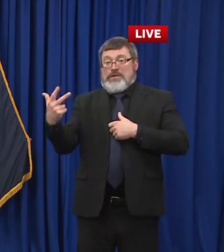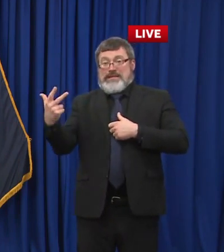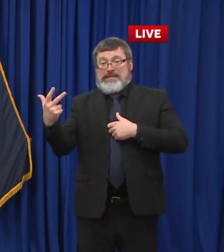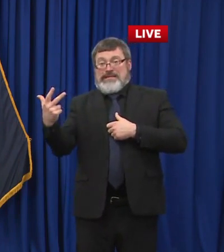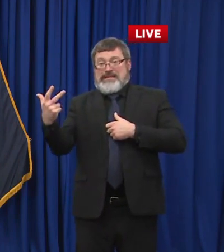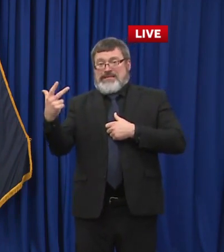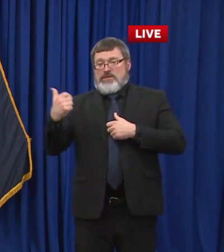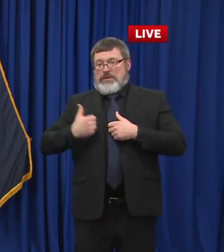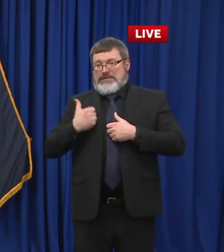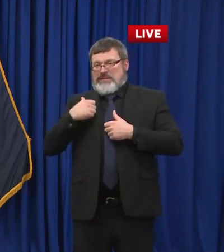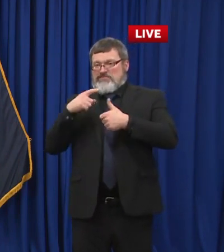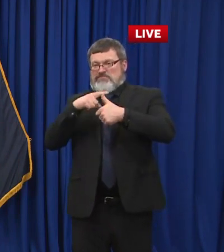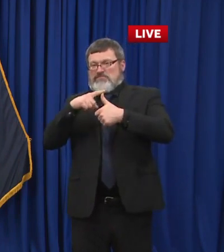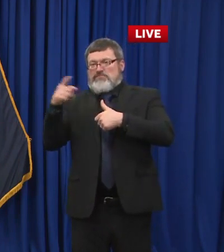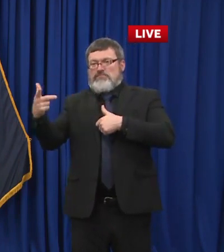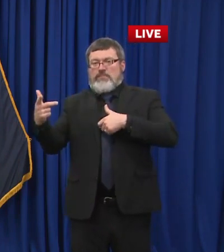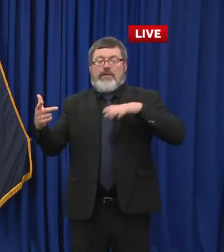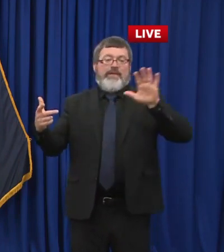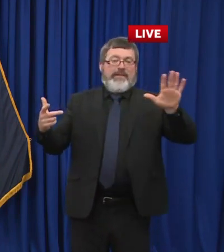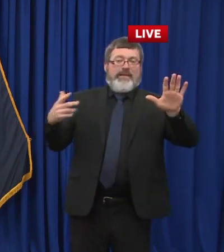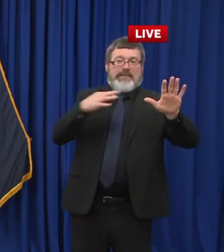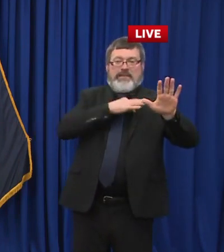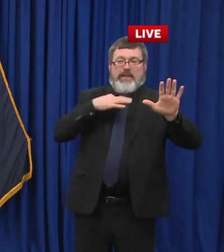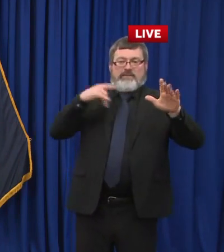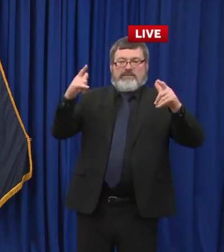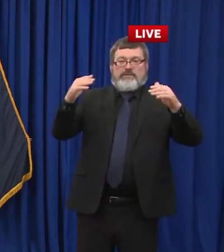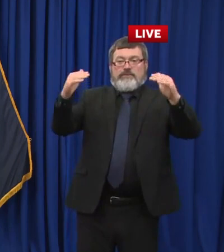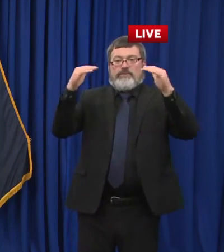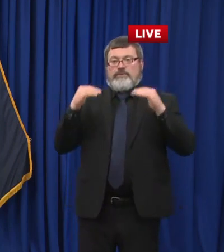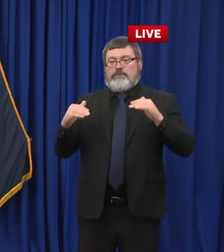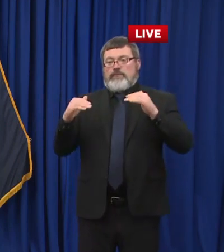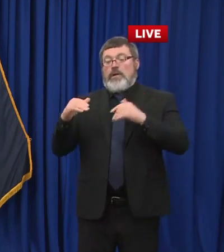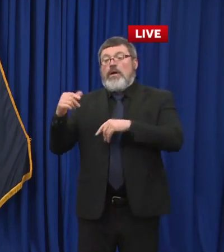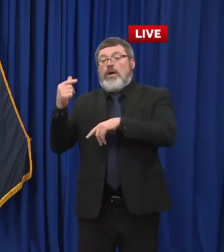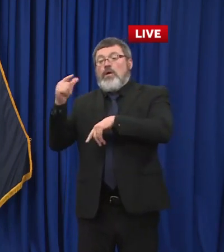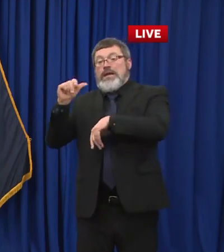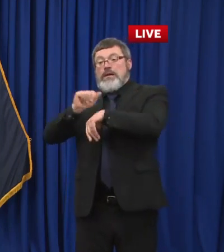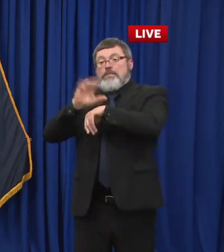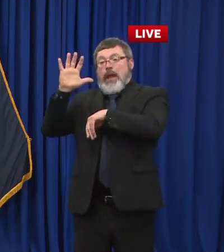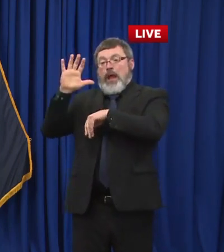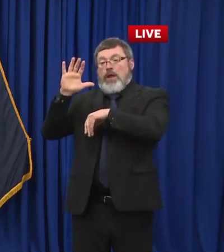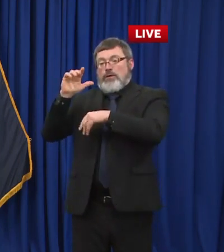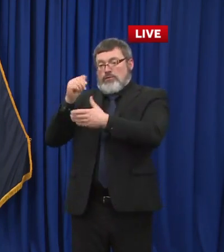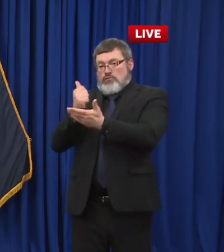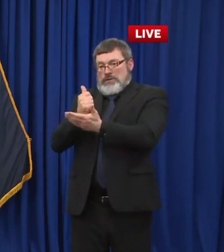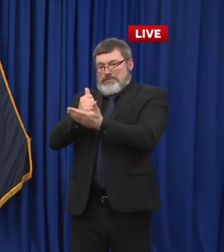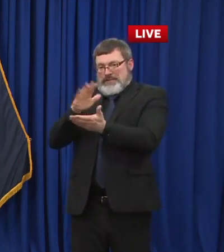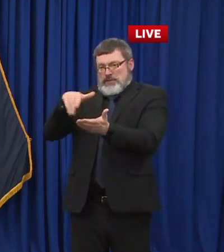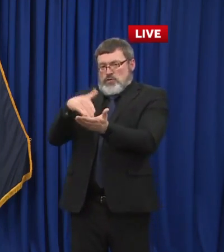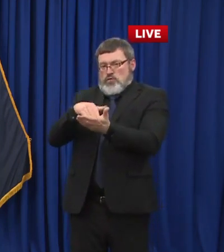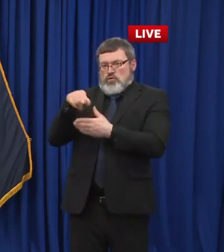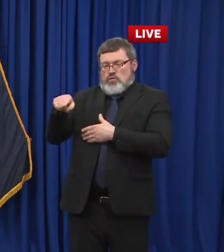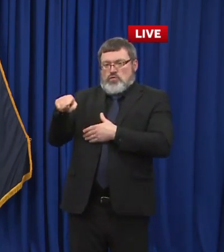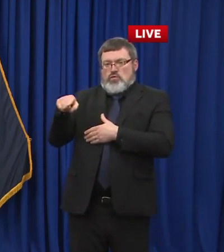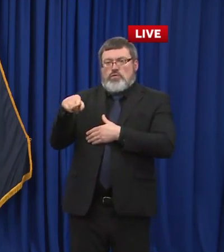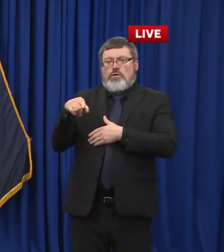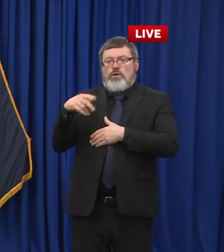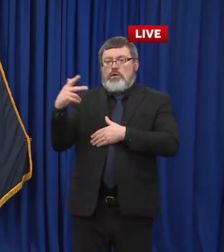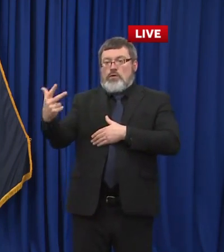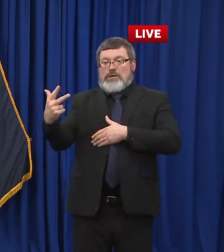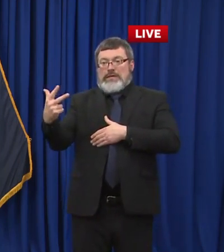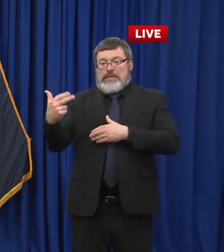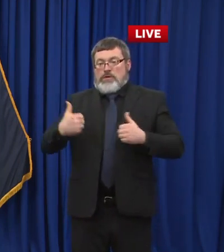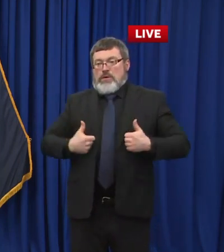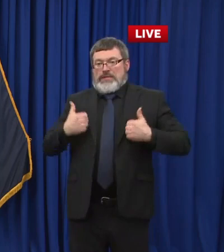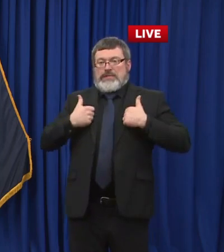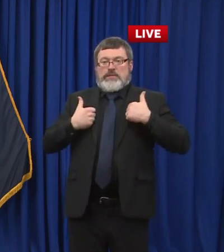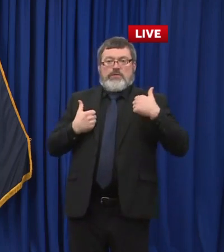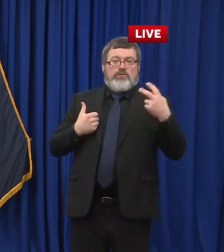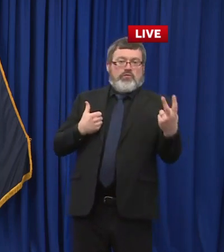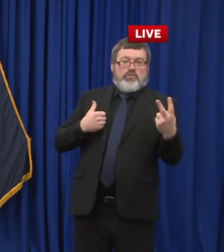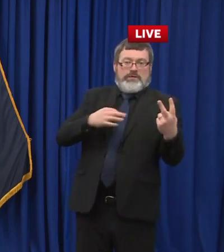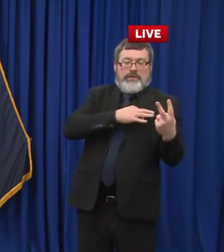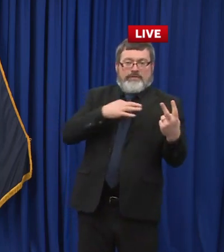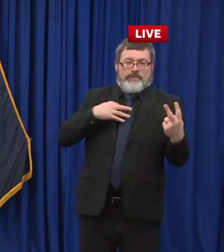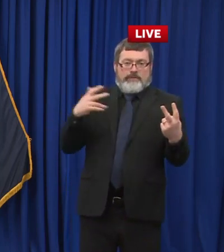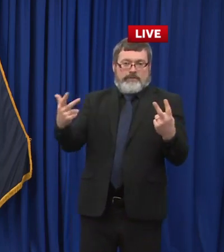GRACE HOUSE IN WINDHAM HAS THREE RESIDENTS AND FIVE STAFF ASSOCIATED WITH THEIR INSTITUTIONAL OUTBREAK.